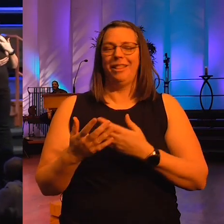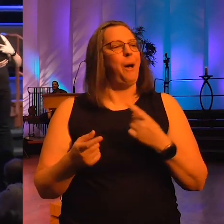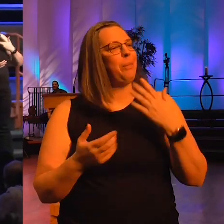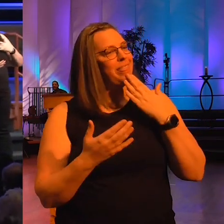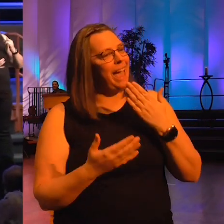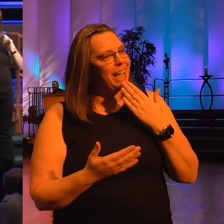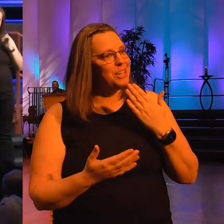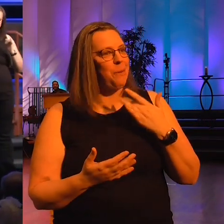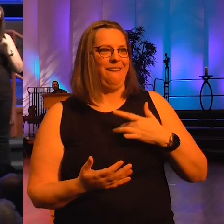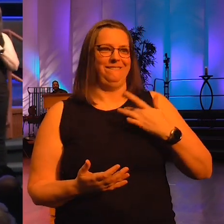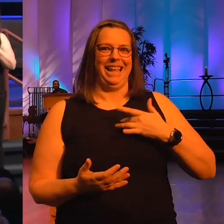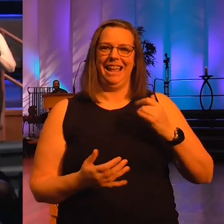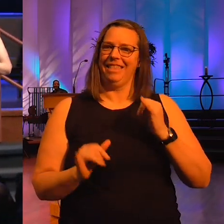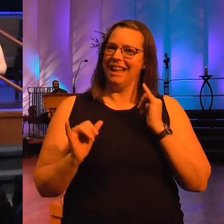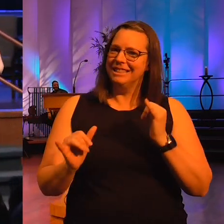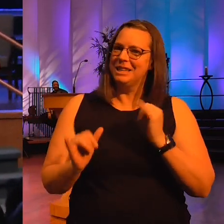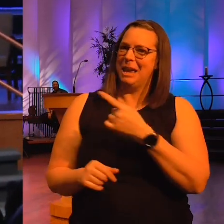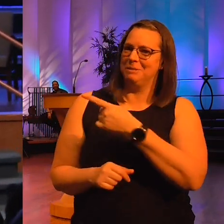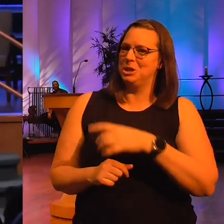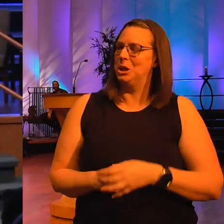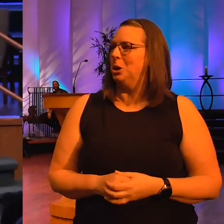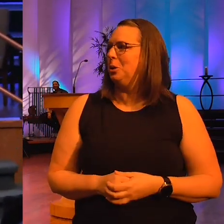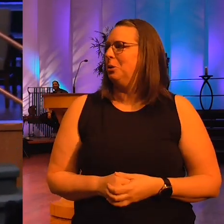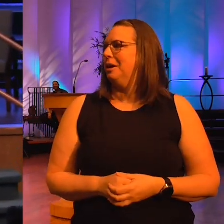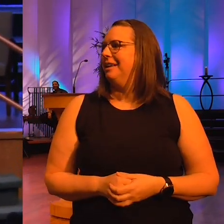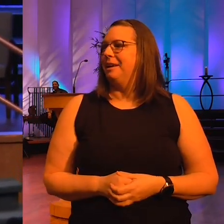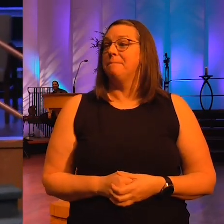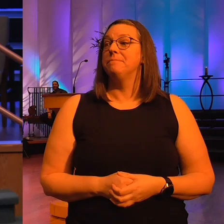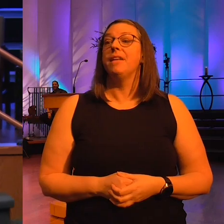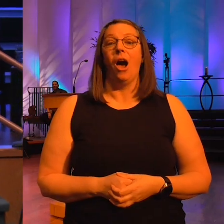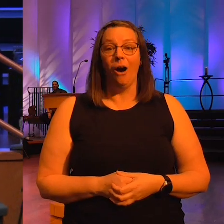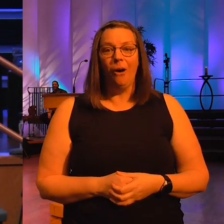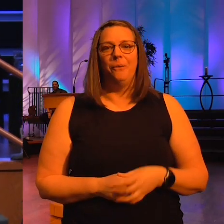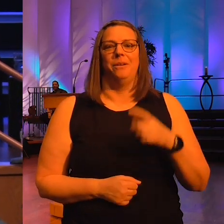here Josh thank you on that matter um the mile high Church Foundation we're thrilled today as